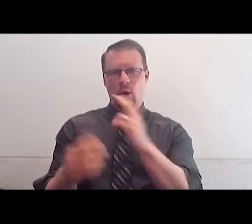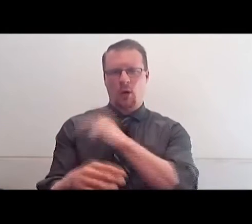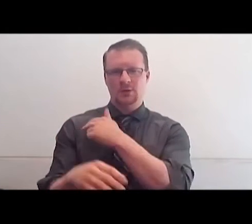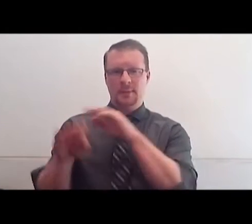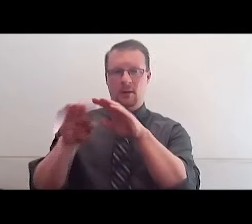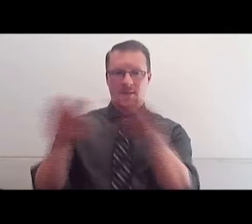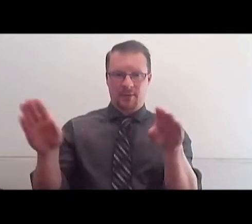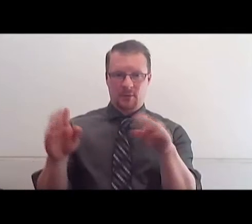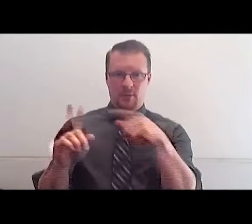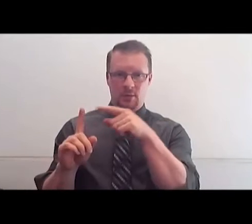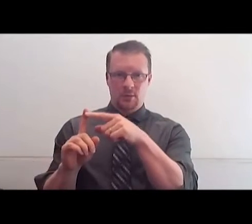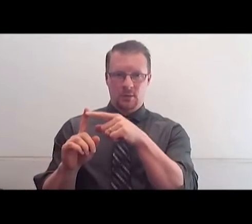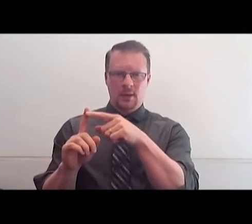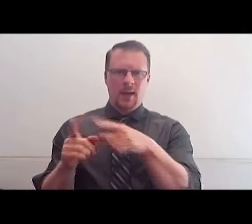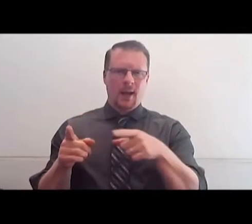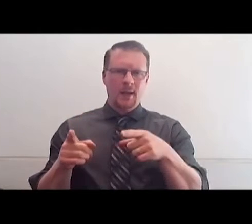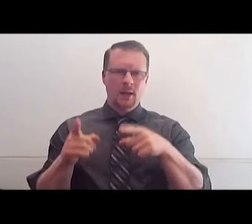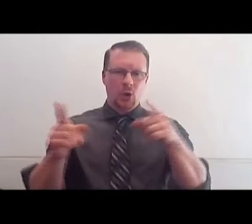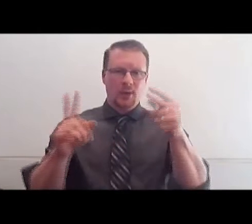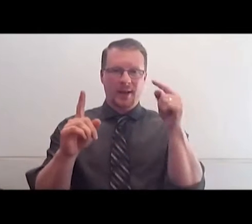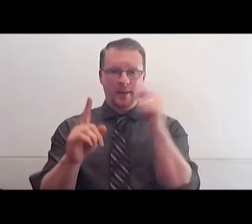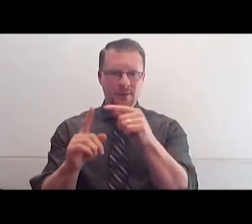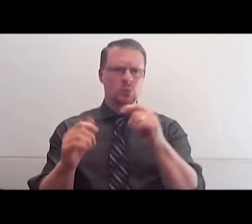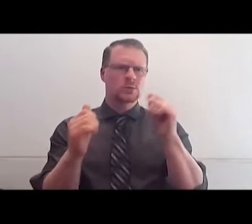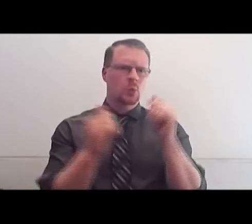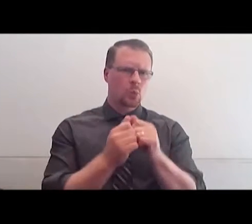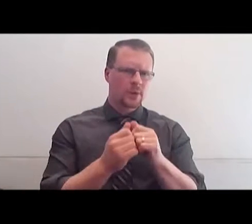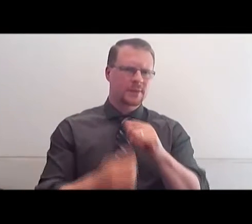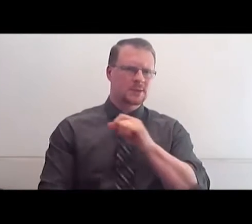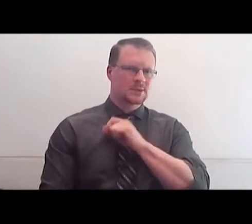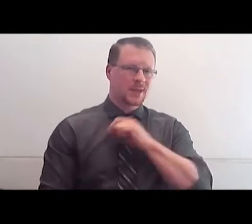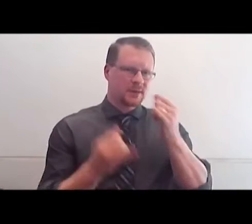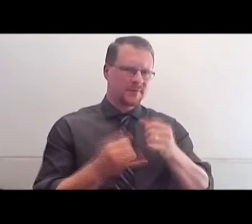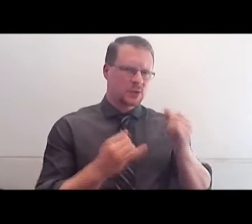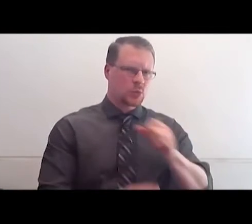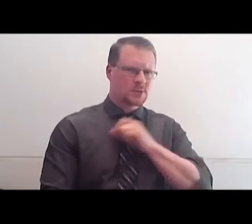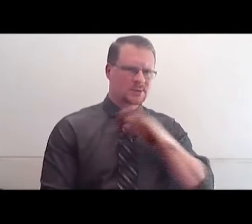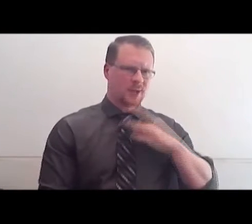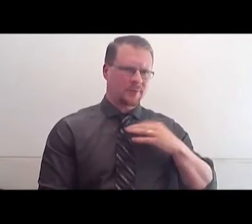within their organization on a hospital level and correlated those